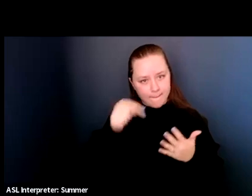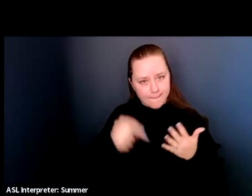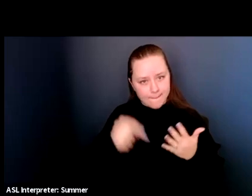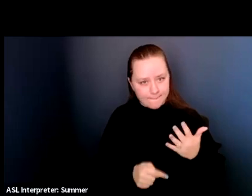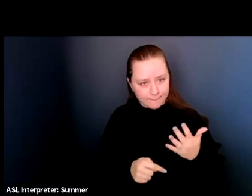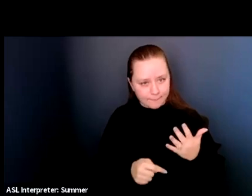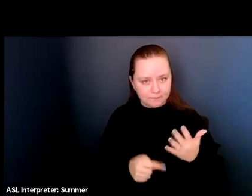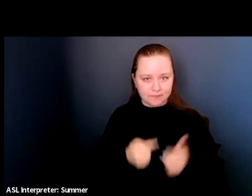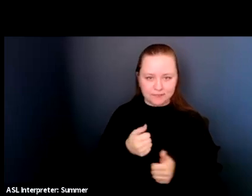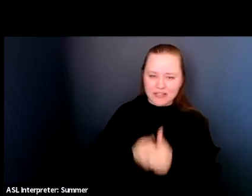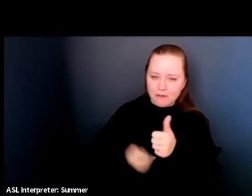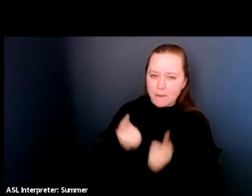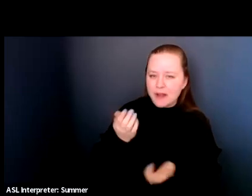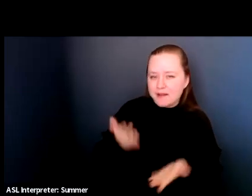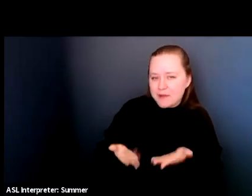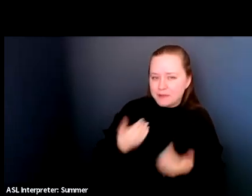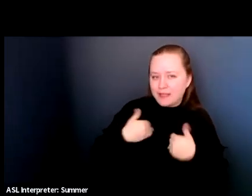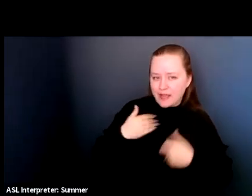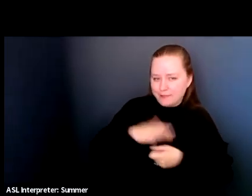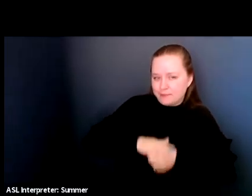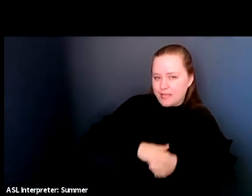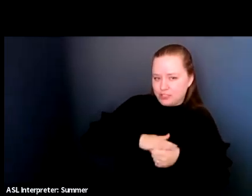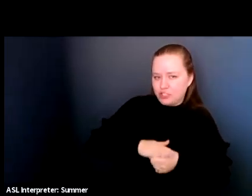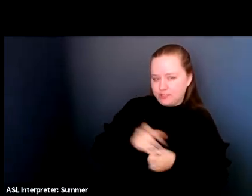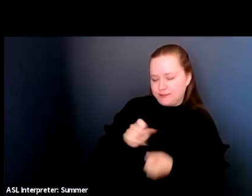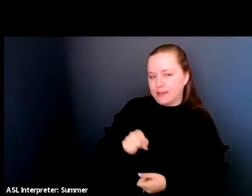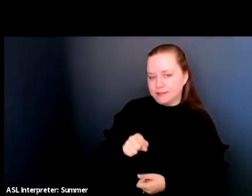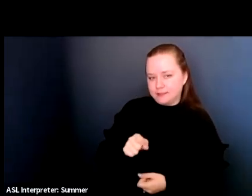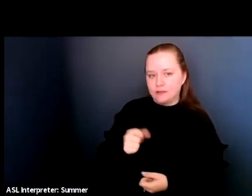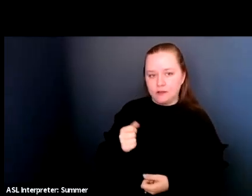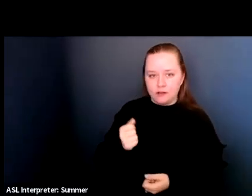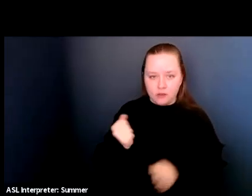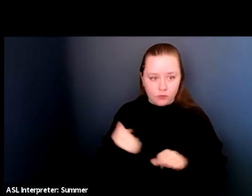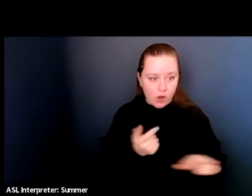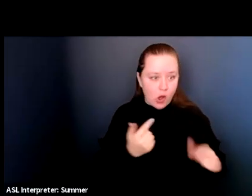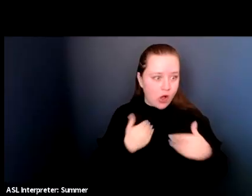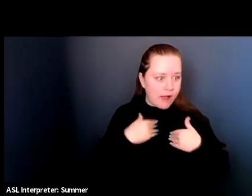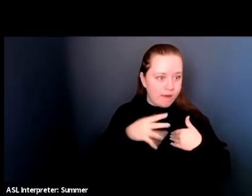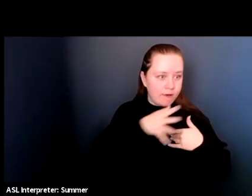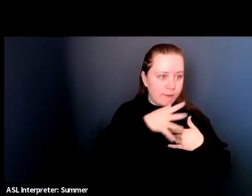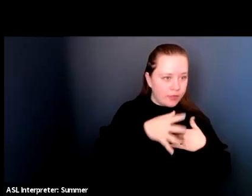I mean, we all have a mother, mother in law, or a family member